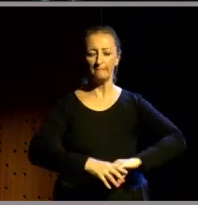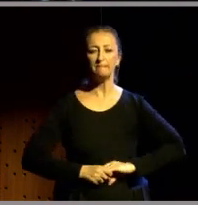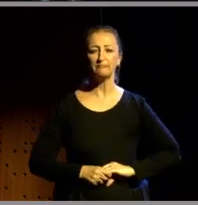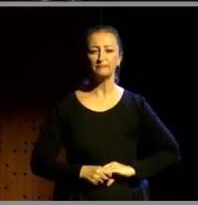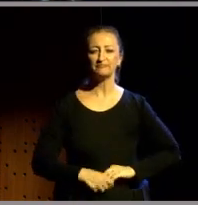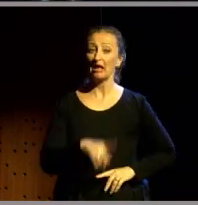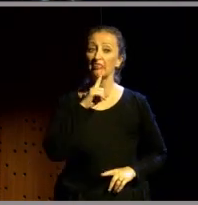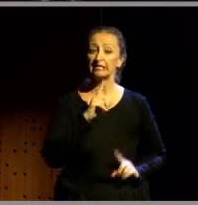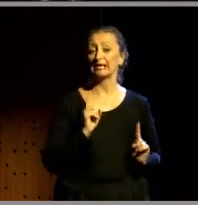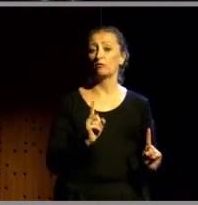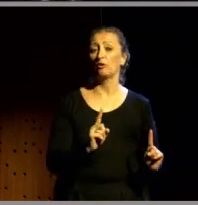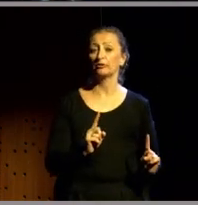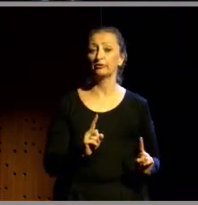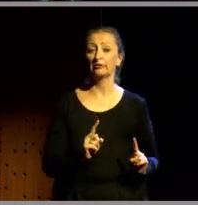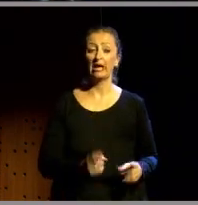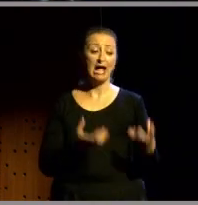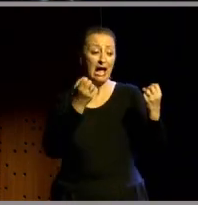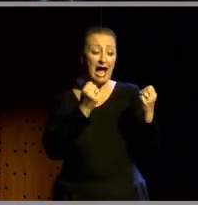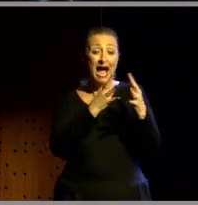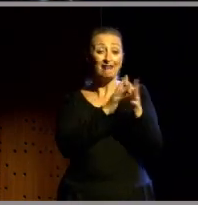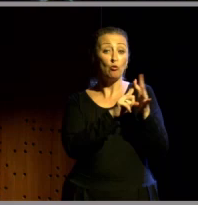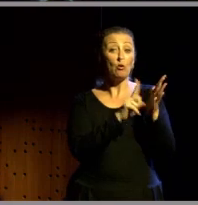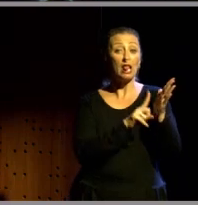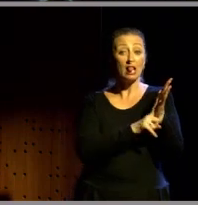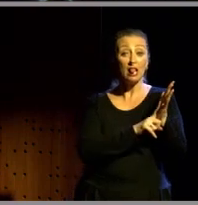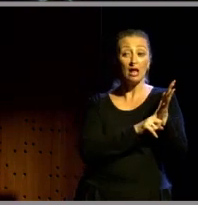say 'where there's a will, there's relatives'.